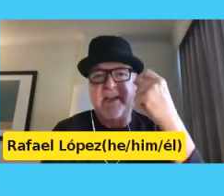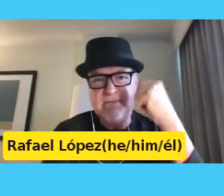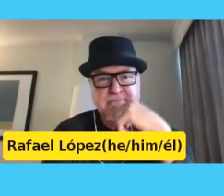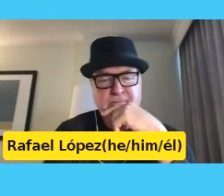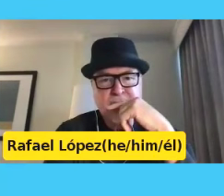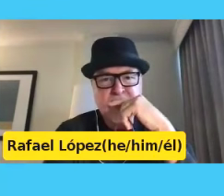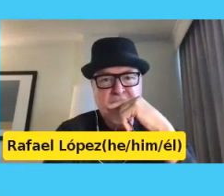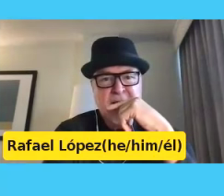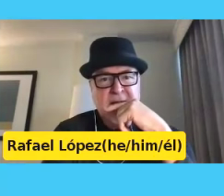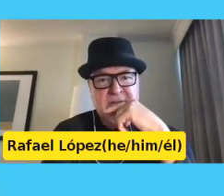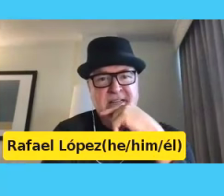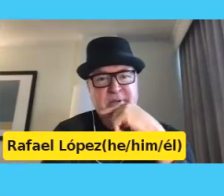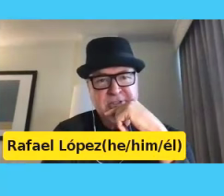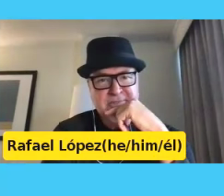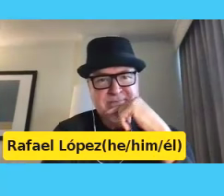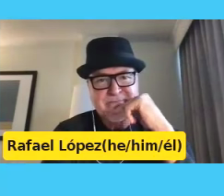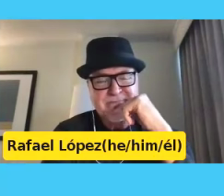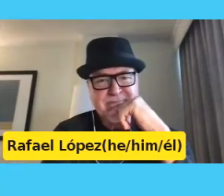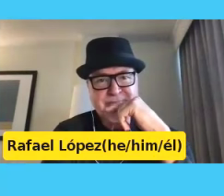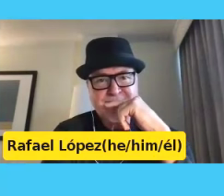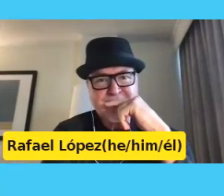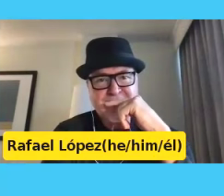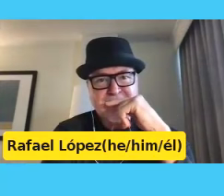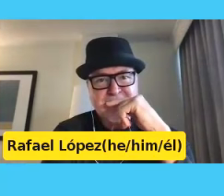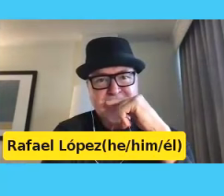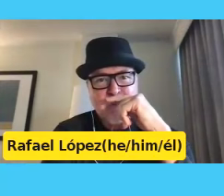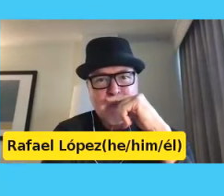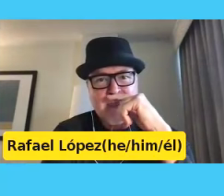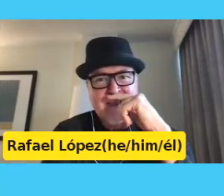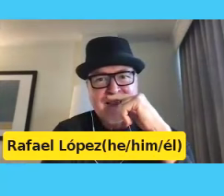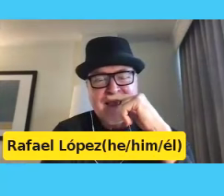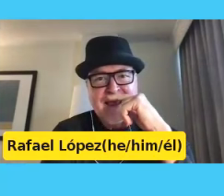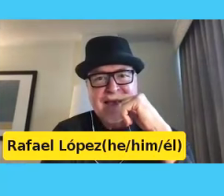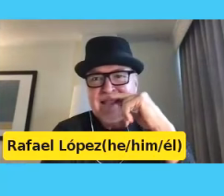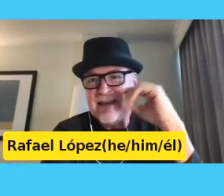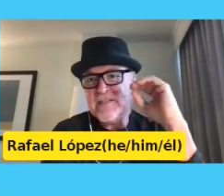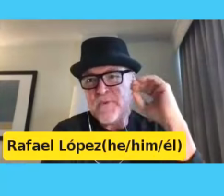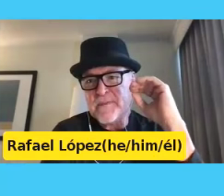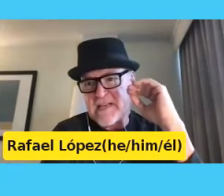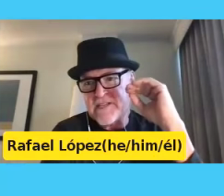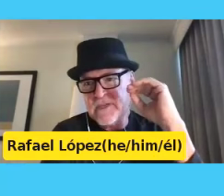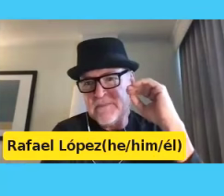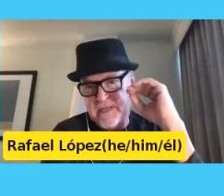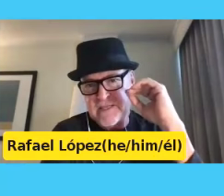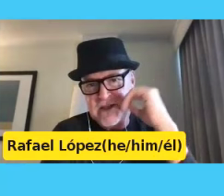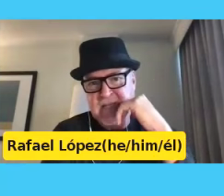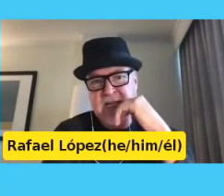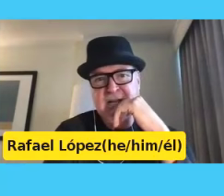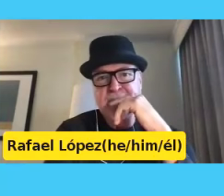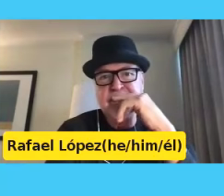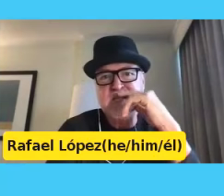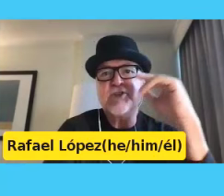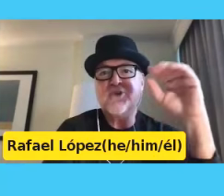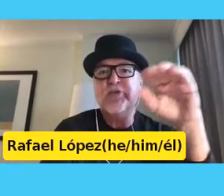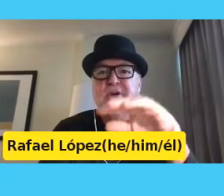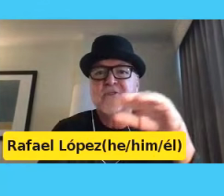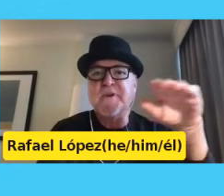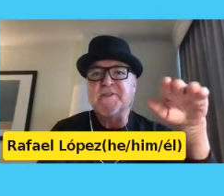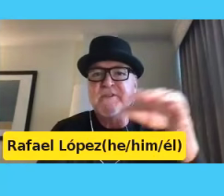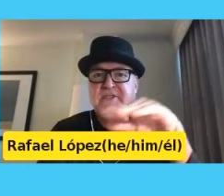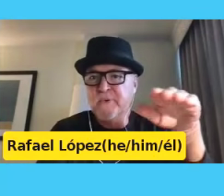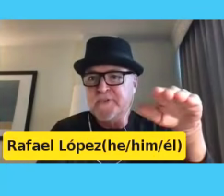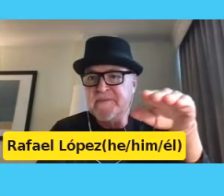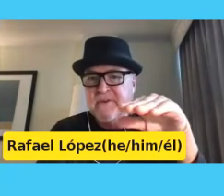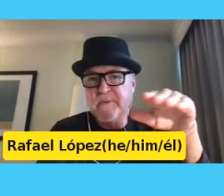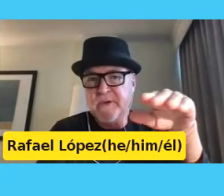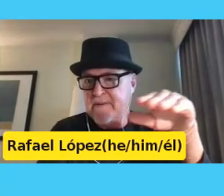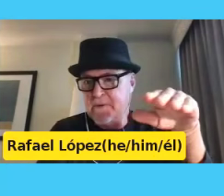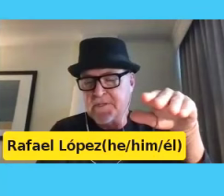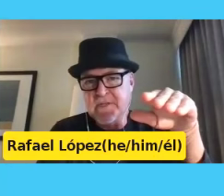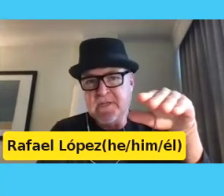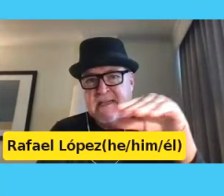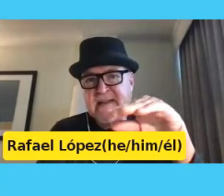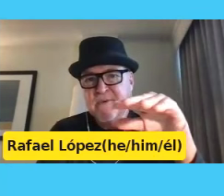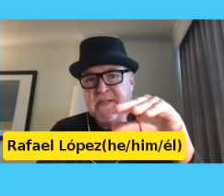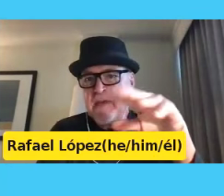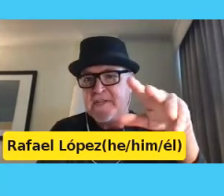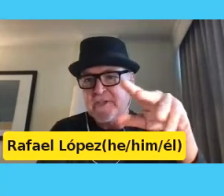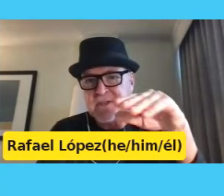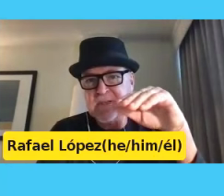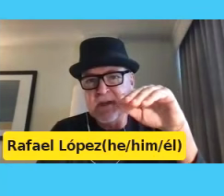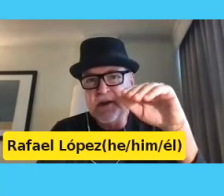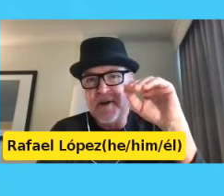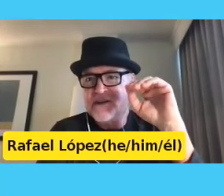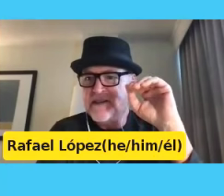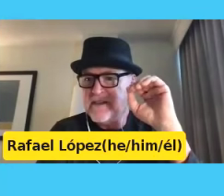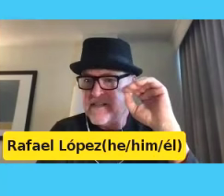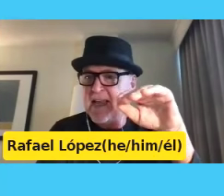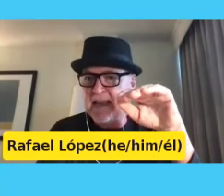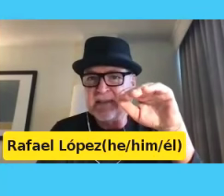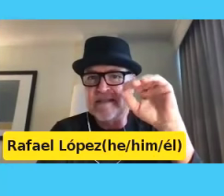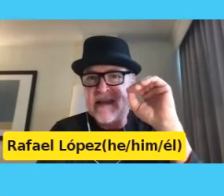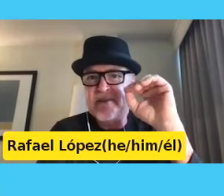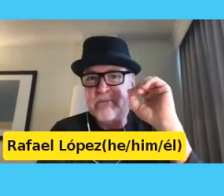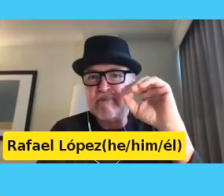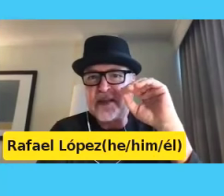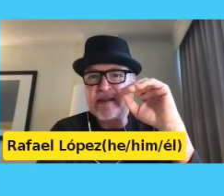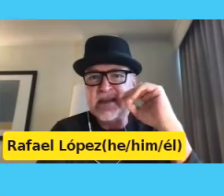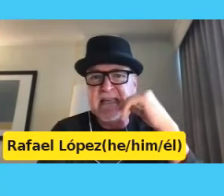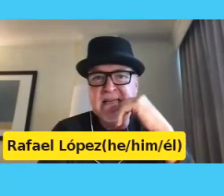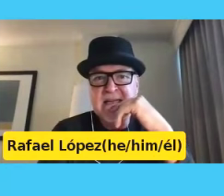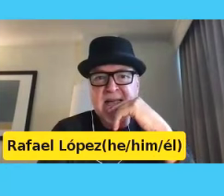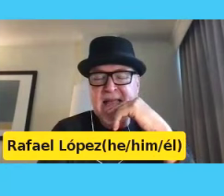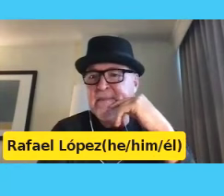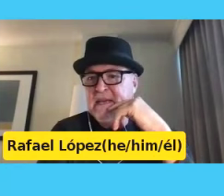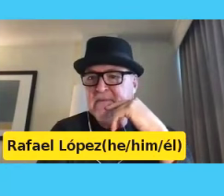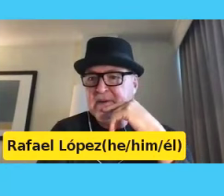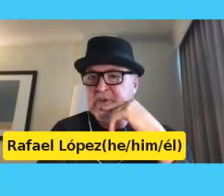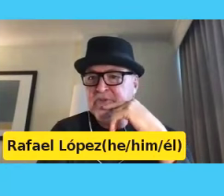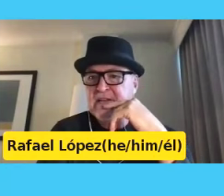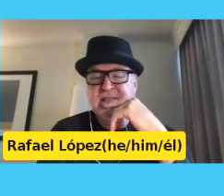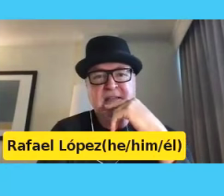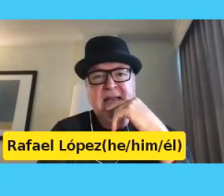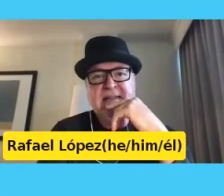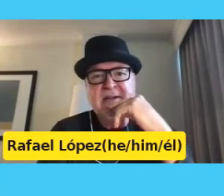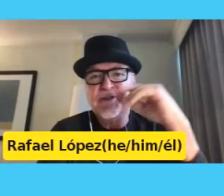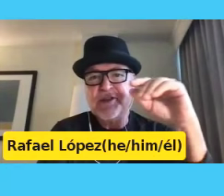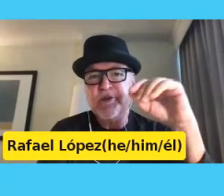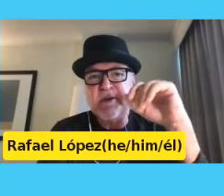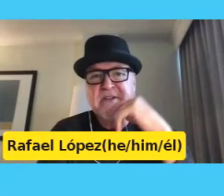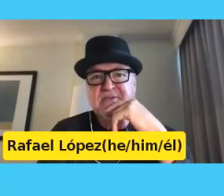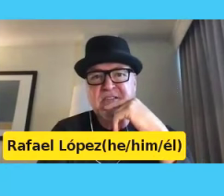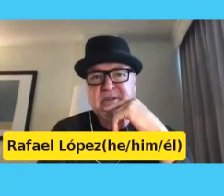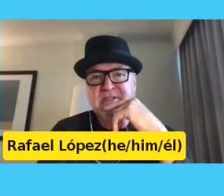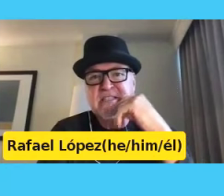picture. And of course, it's a perfect excuse to really get to know the community more. So we take breaks. This case was a very big Latino community. We invited some of the local dancers, they entertained us for awhile. Next one. They sang as we continued to paint on.